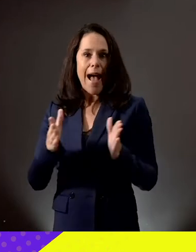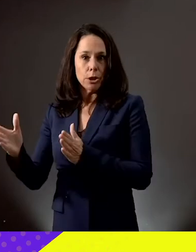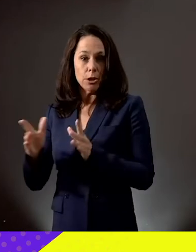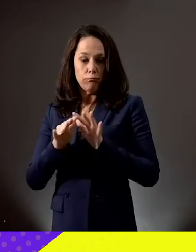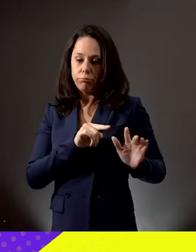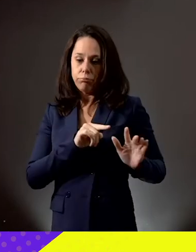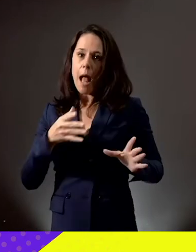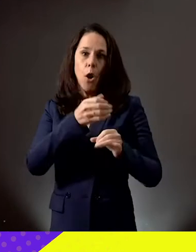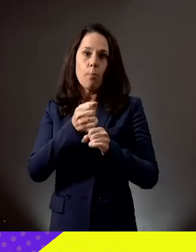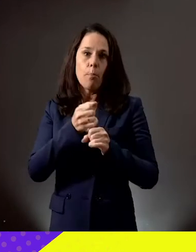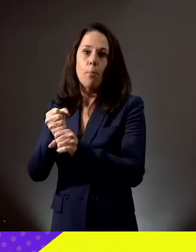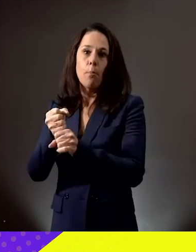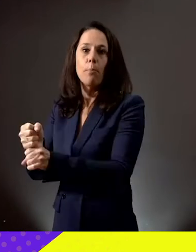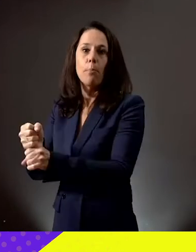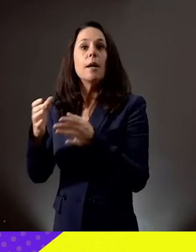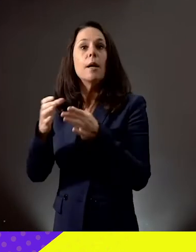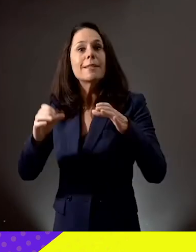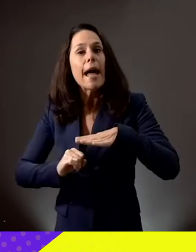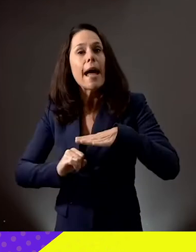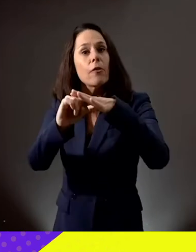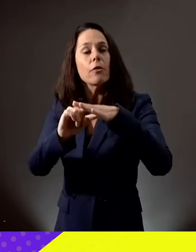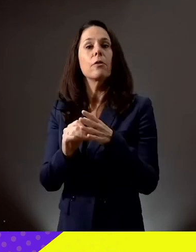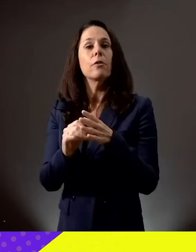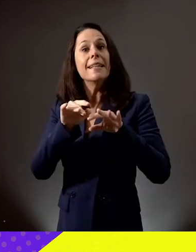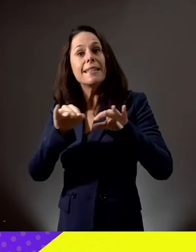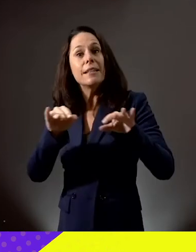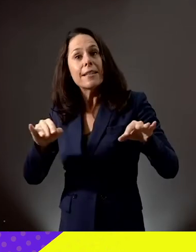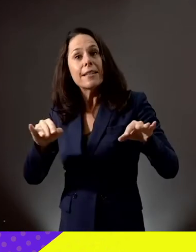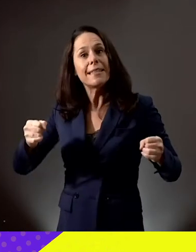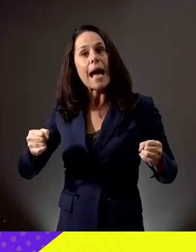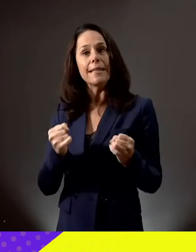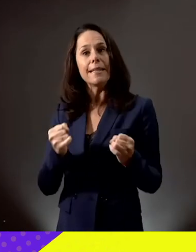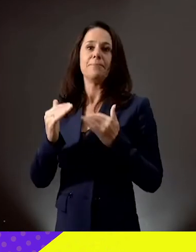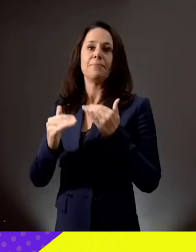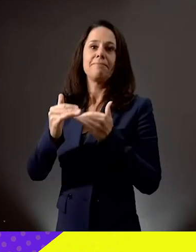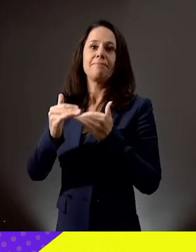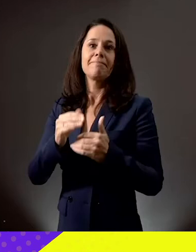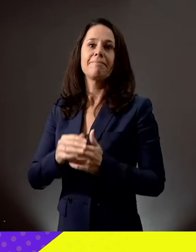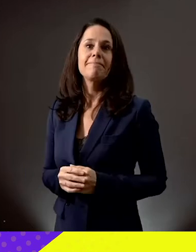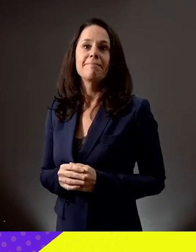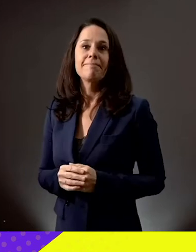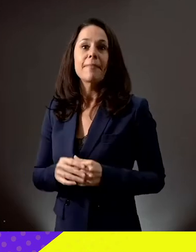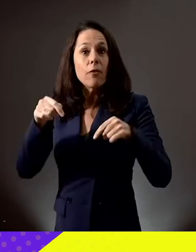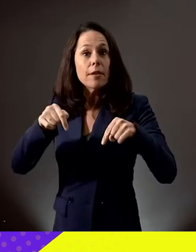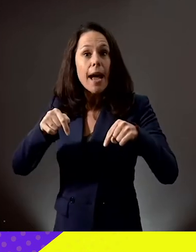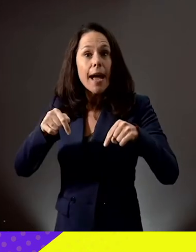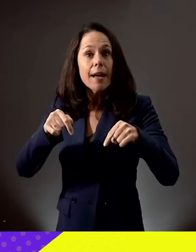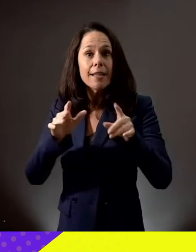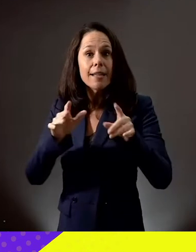in order to get this diversity evolution going. But today, on Diversity Day, we will celebrate first.